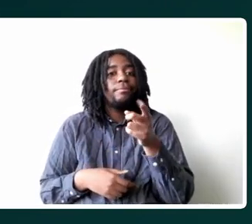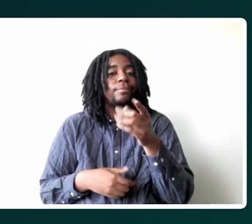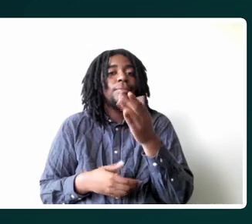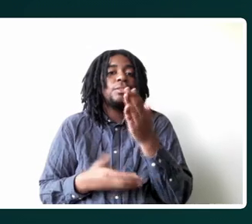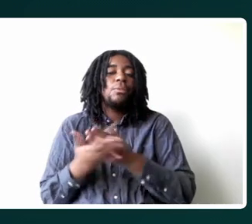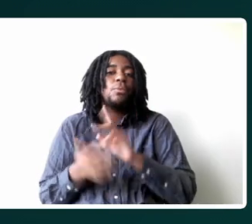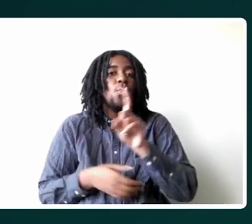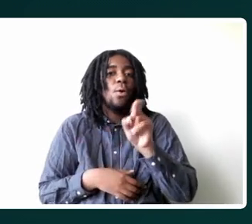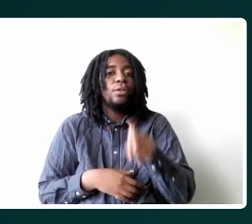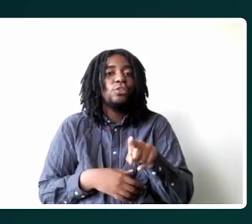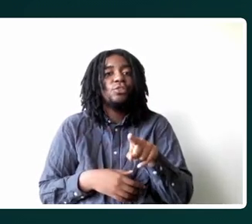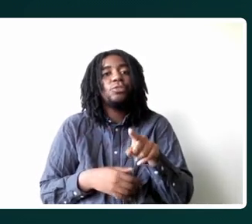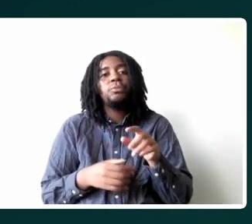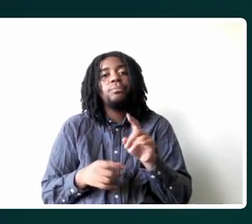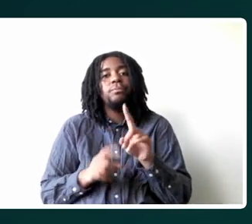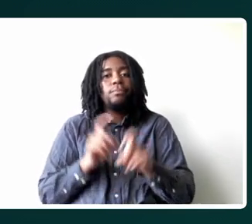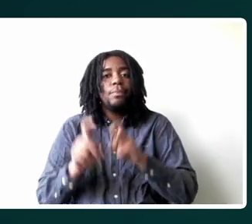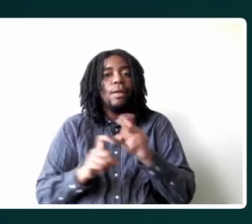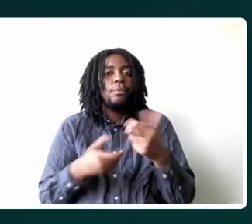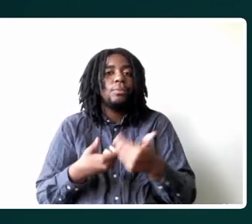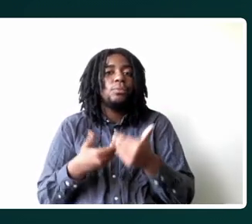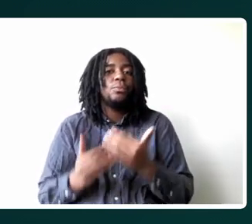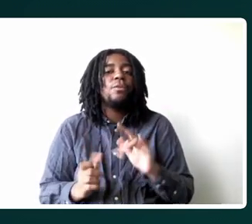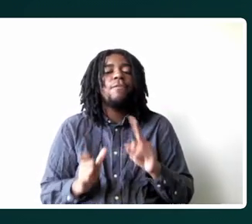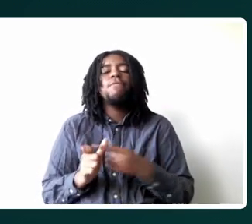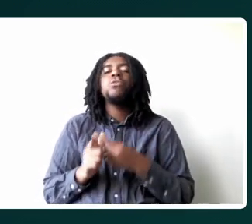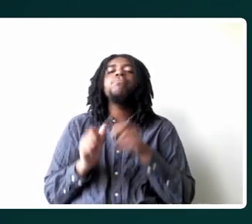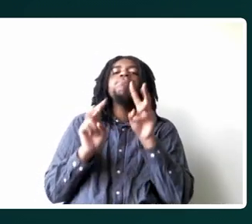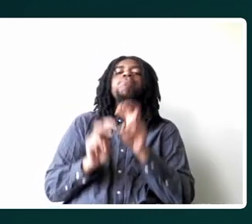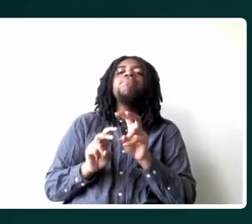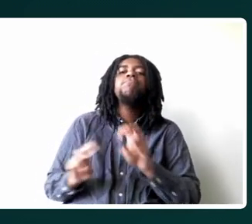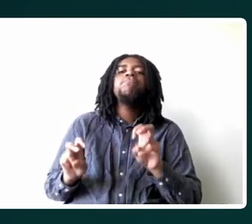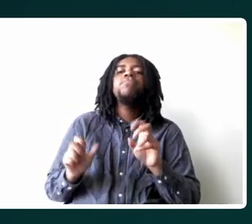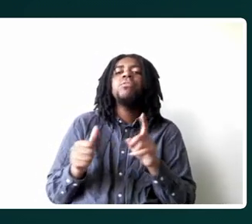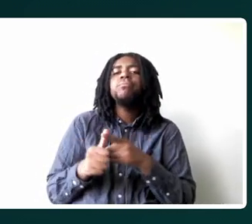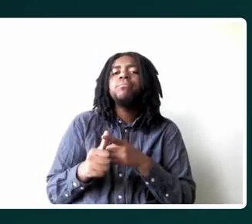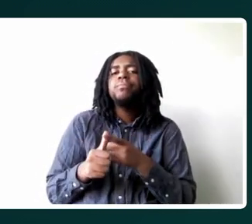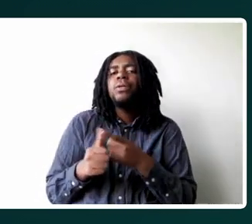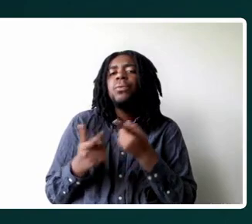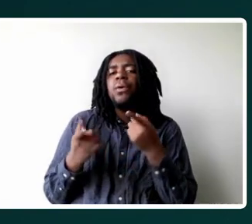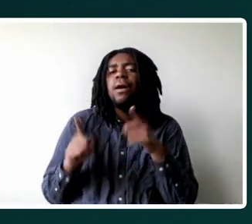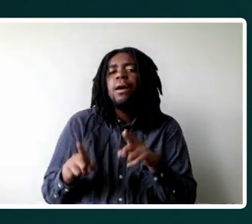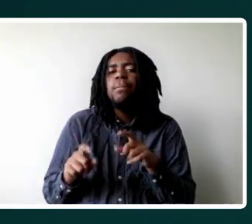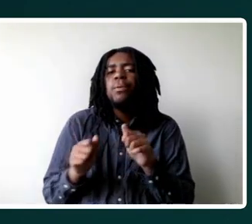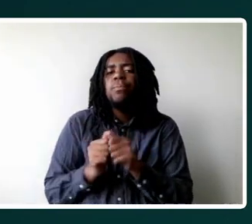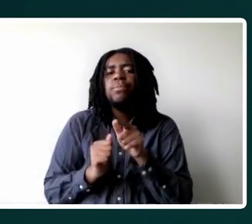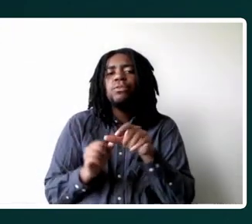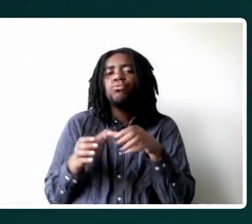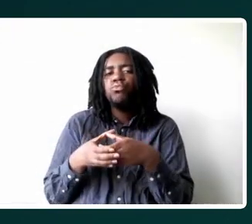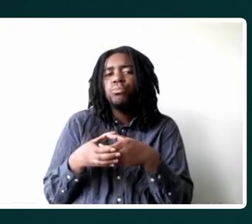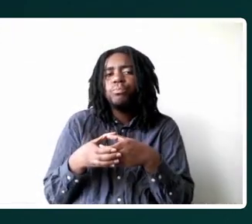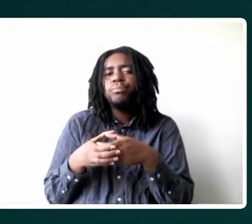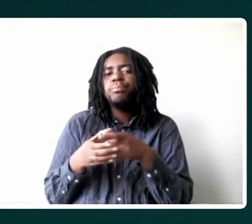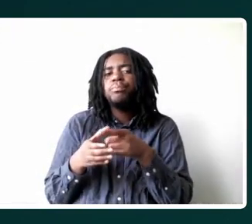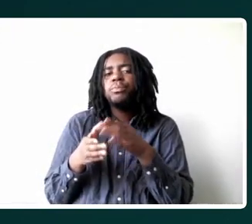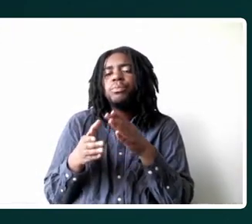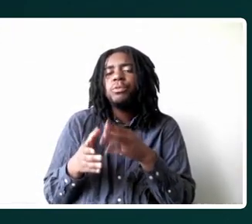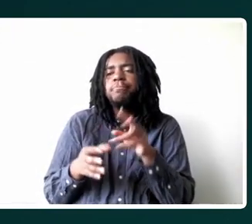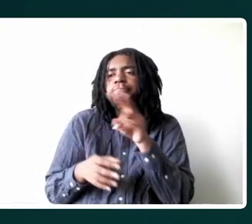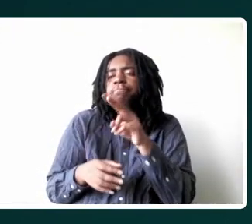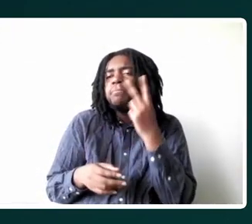first looking at these works of art. First, what is happening with this group or person? Have you